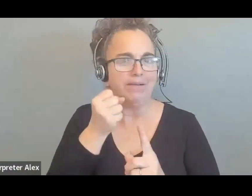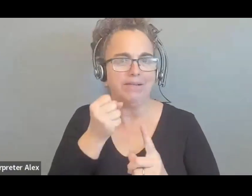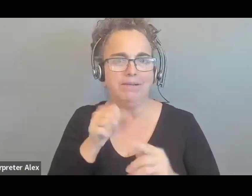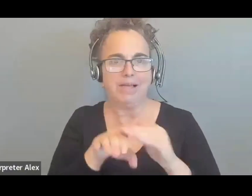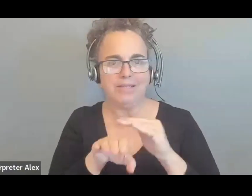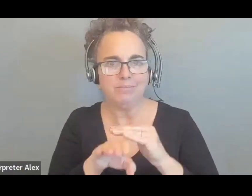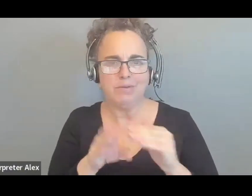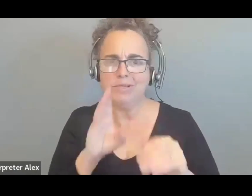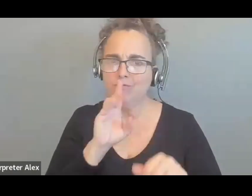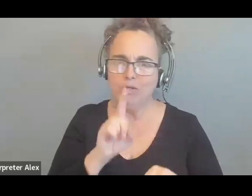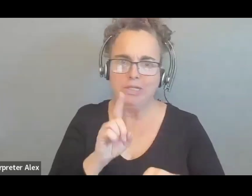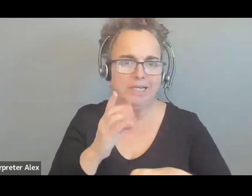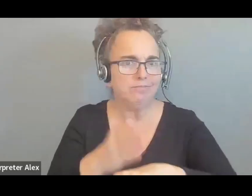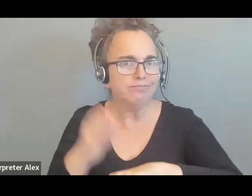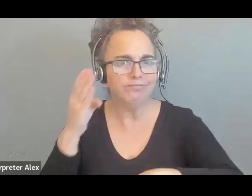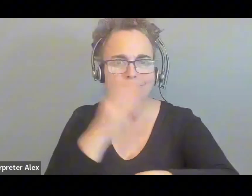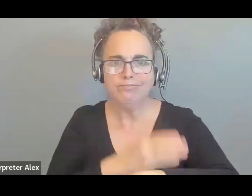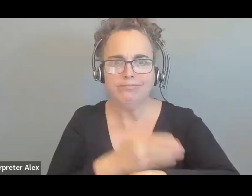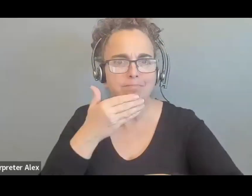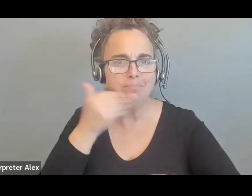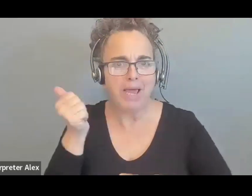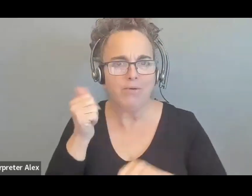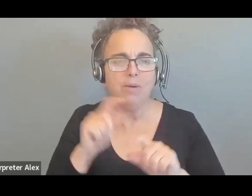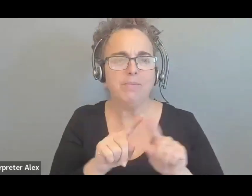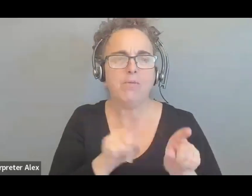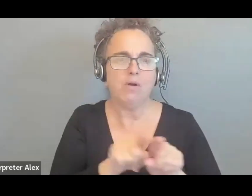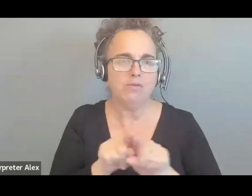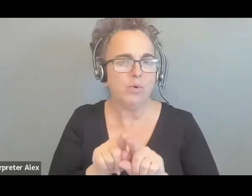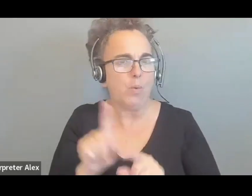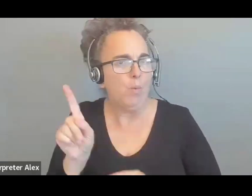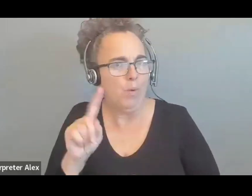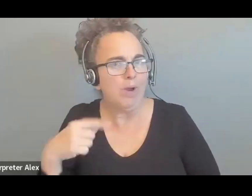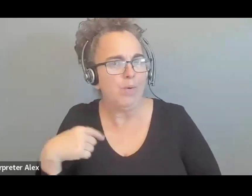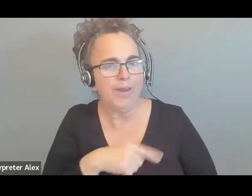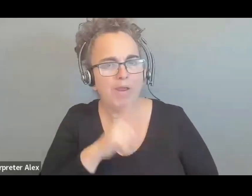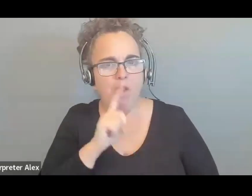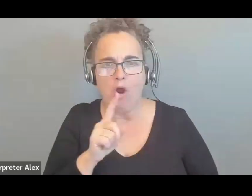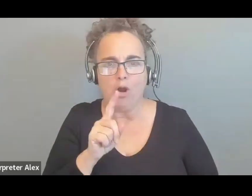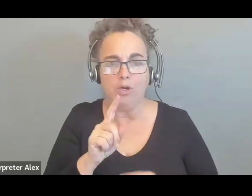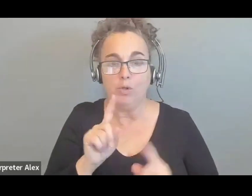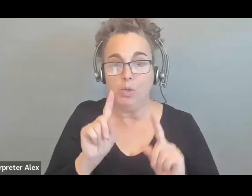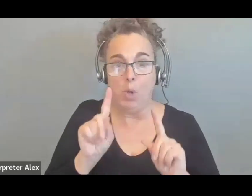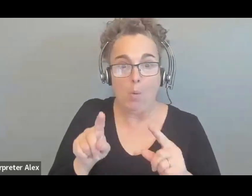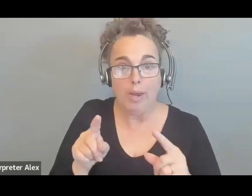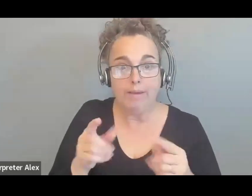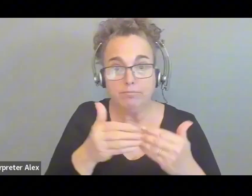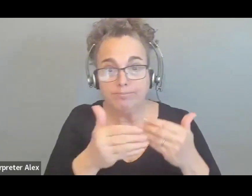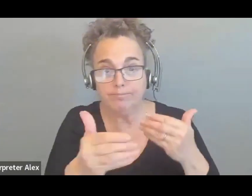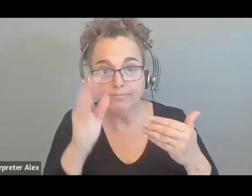to make it better. But also in terms of where we're going, there's opportunities to, to continue